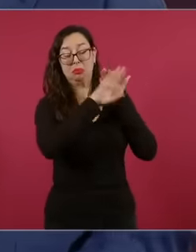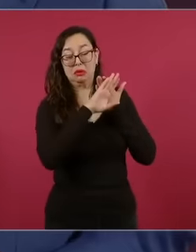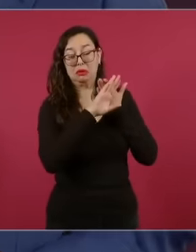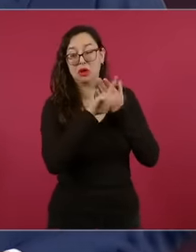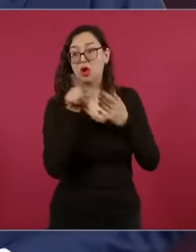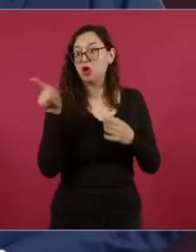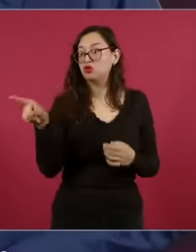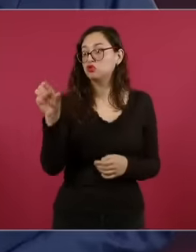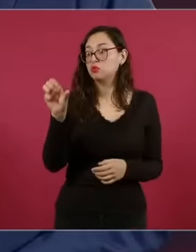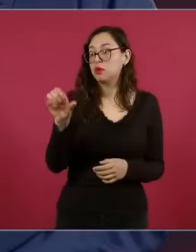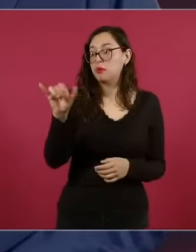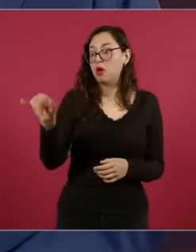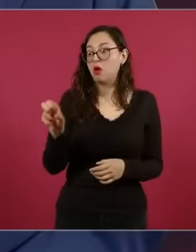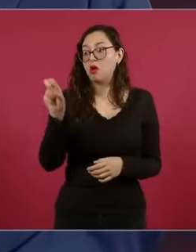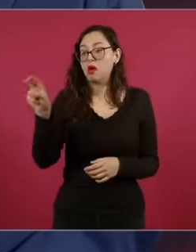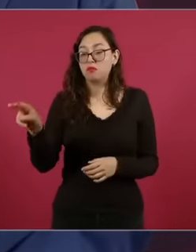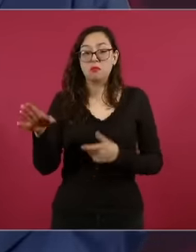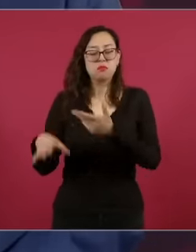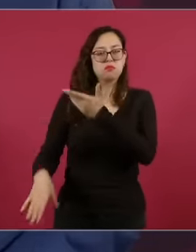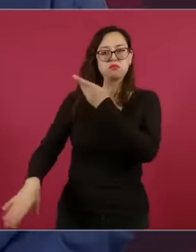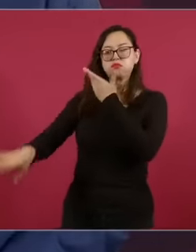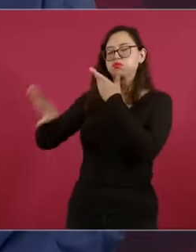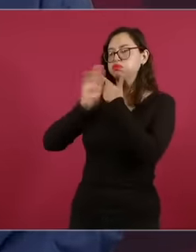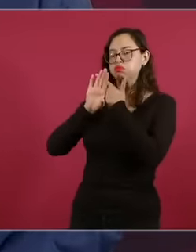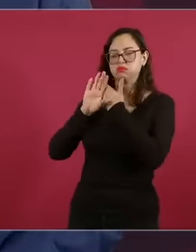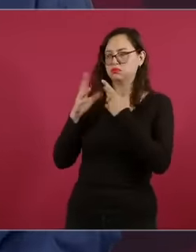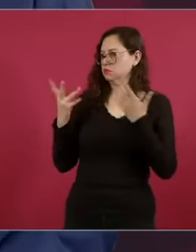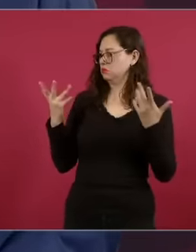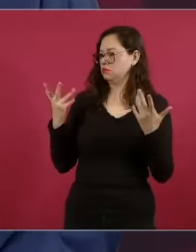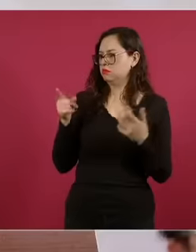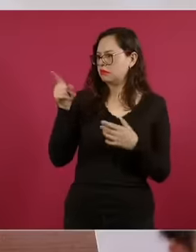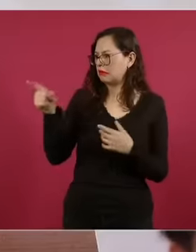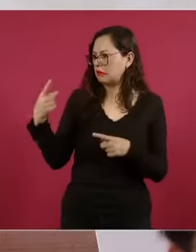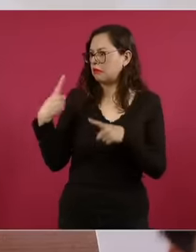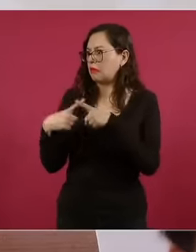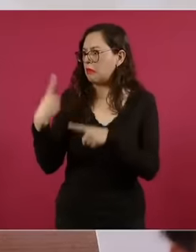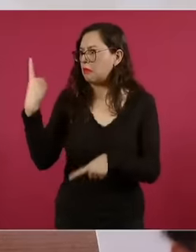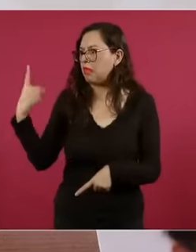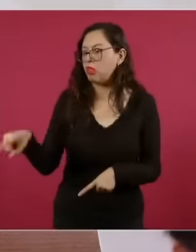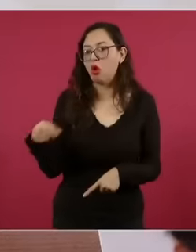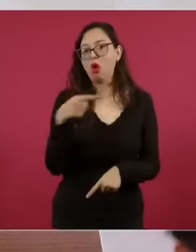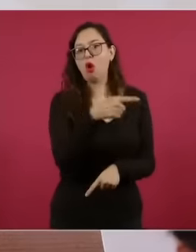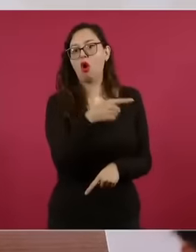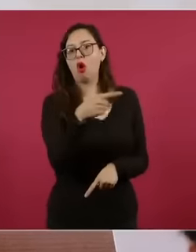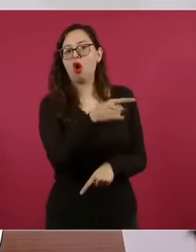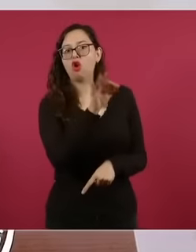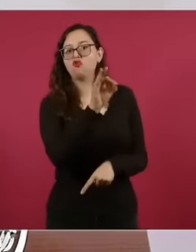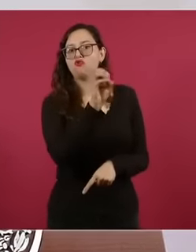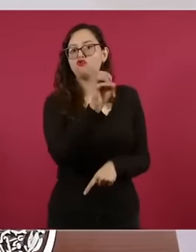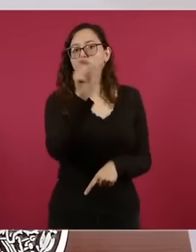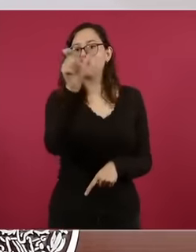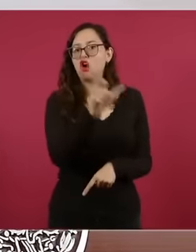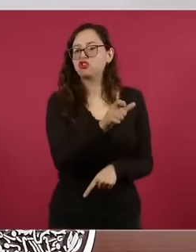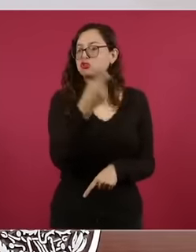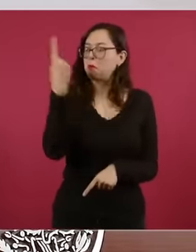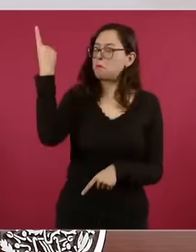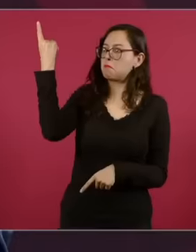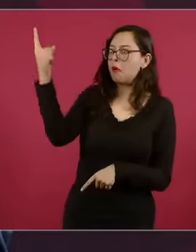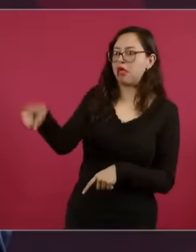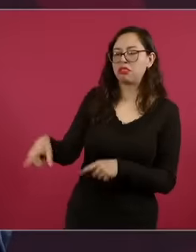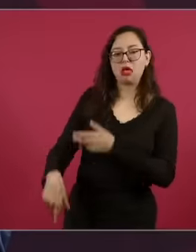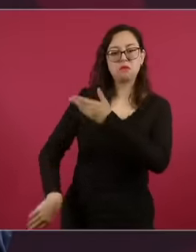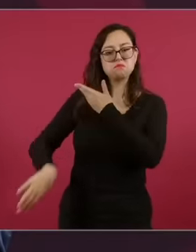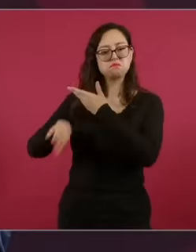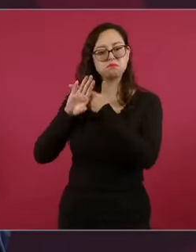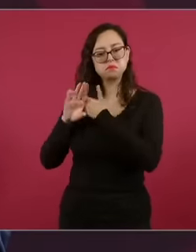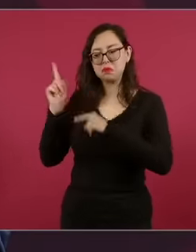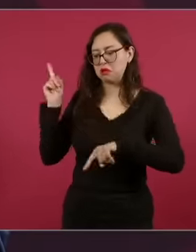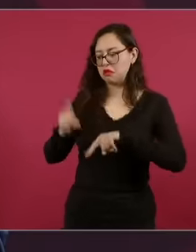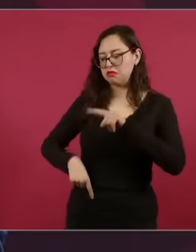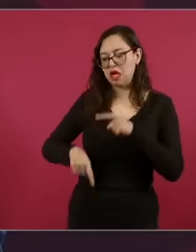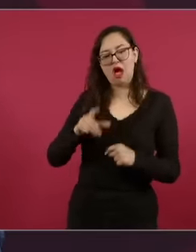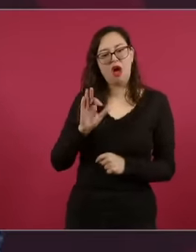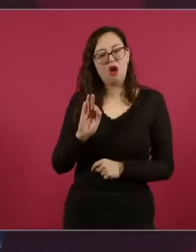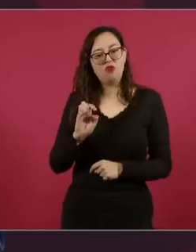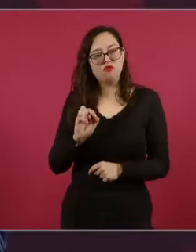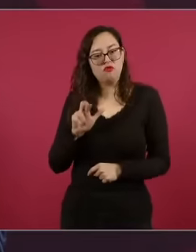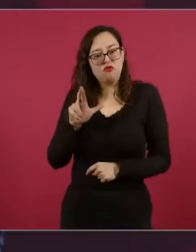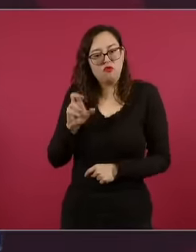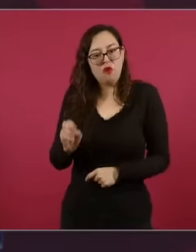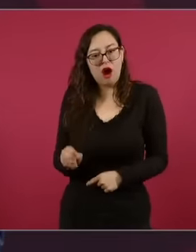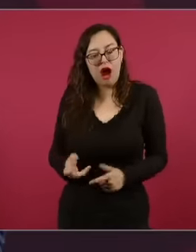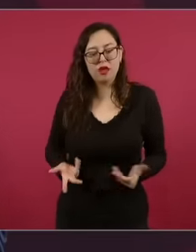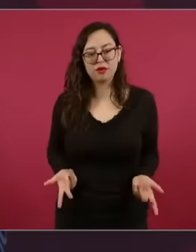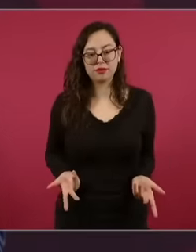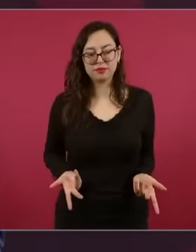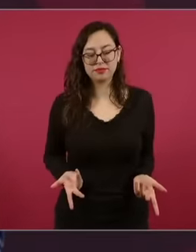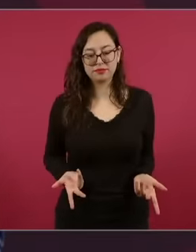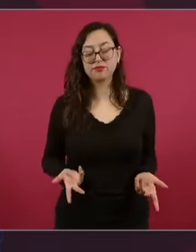Why don't you like the tax reform now because it was subordinate? before the president and